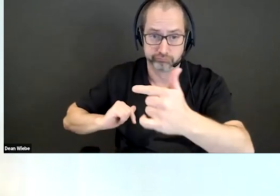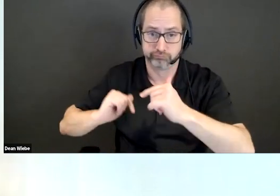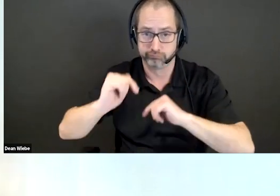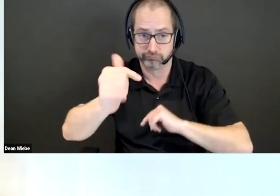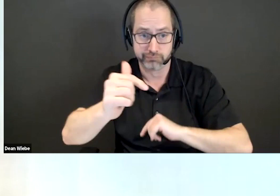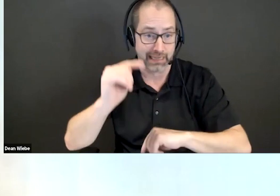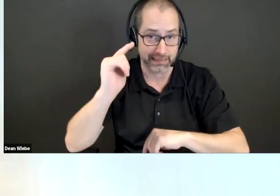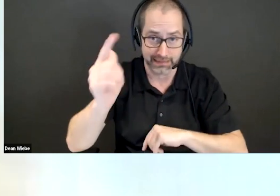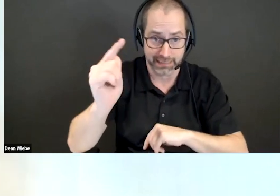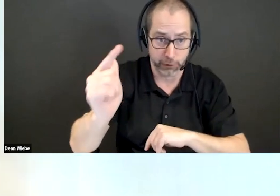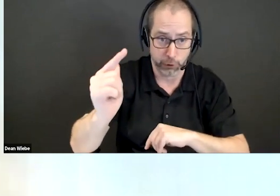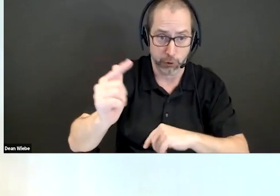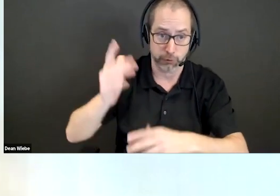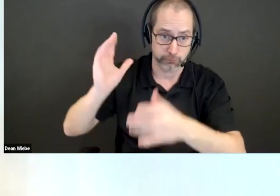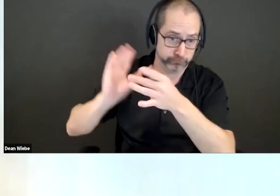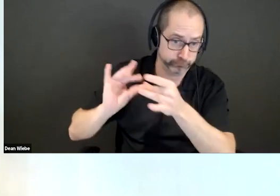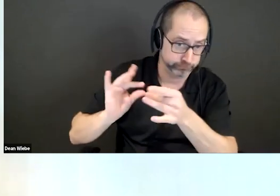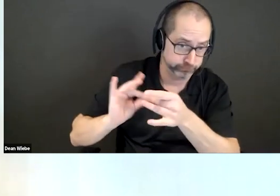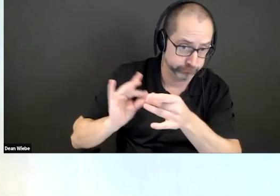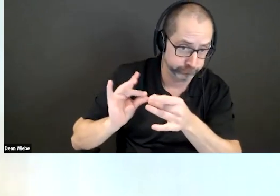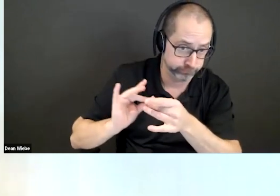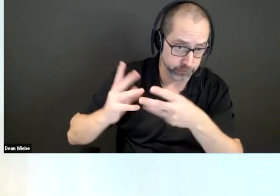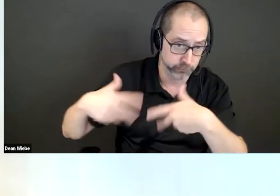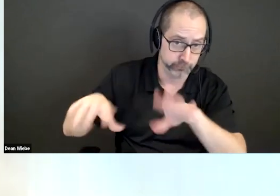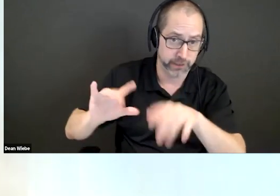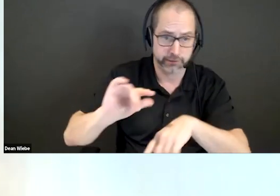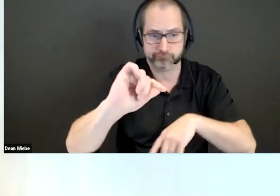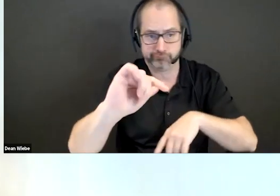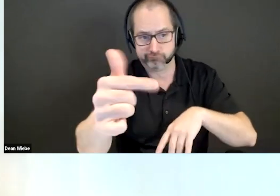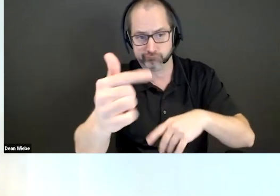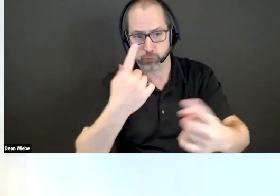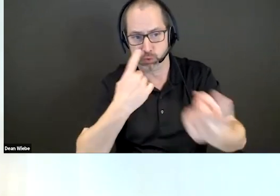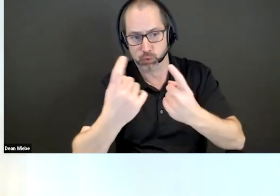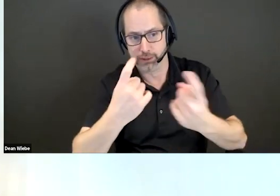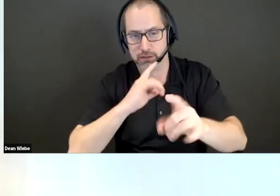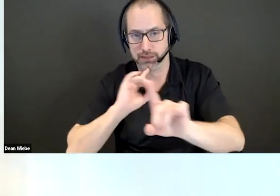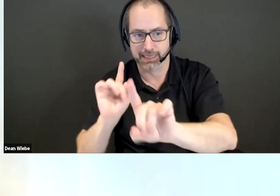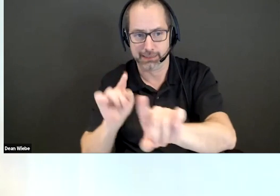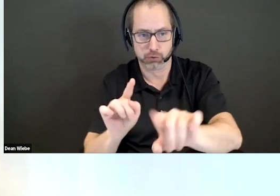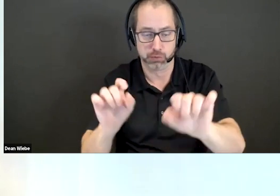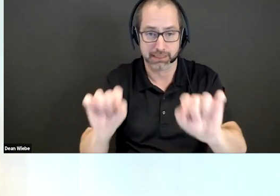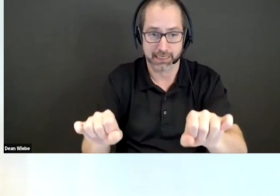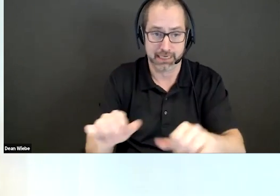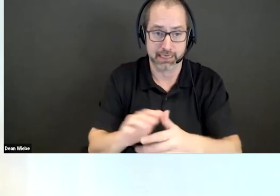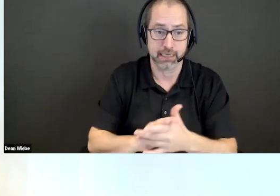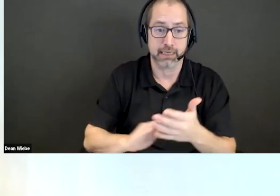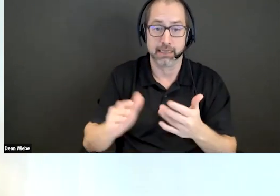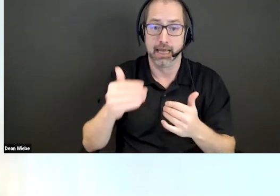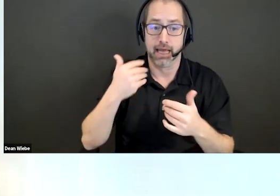after all of these presentations. Following the panel presentations and this Q & A, there